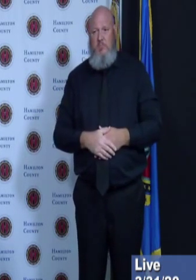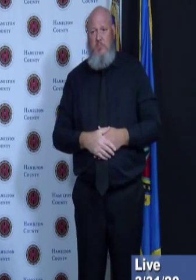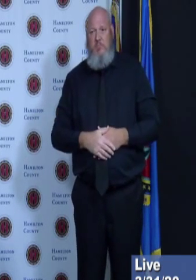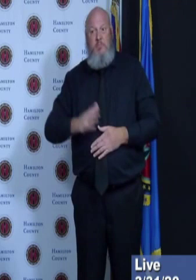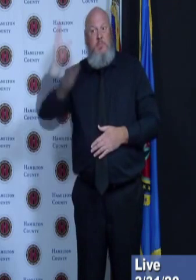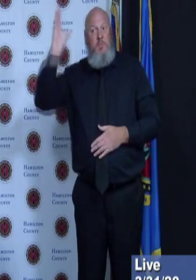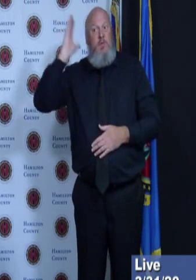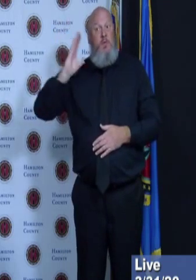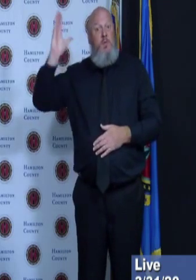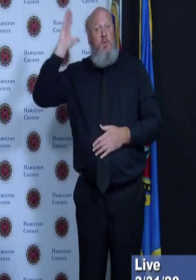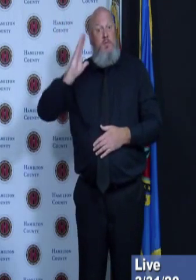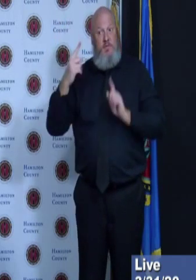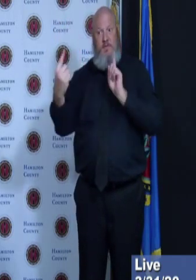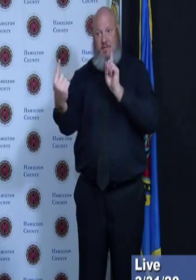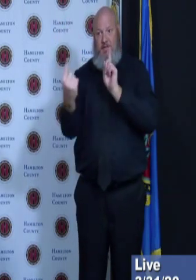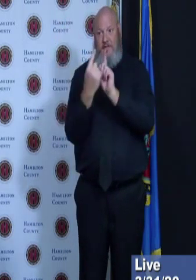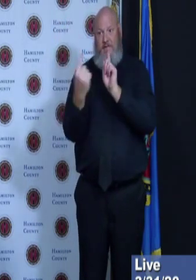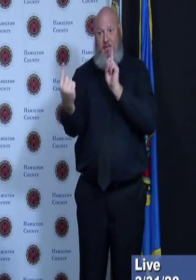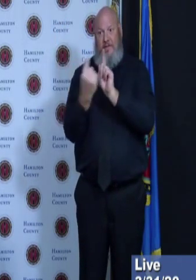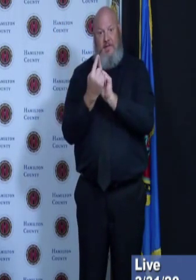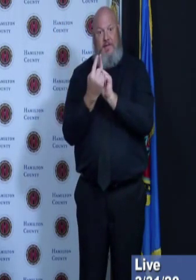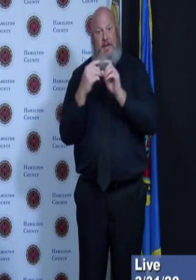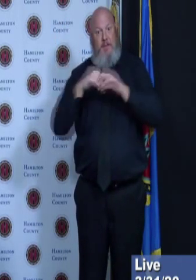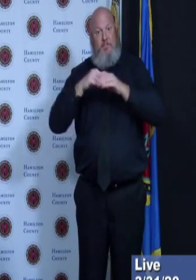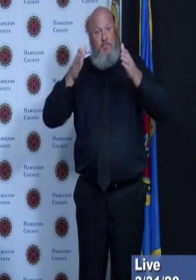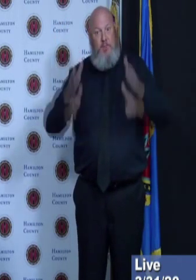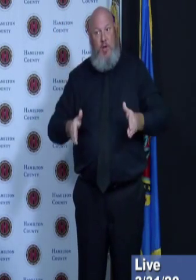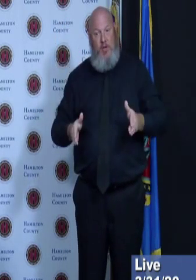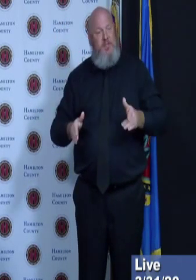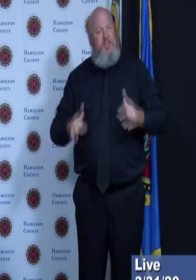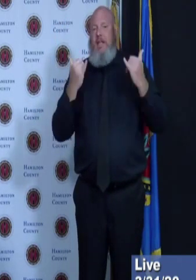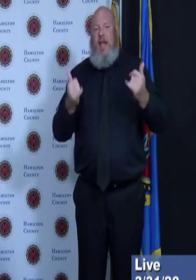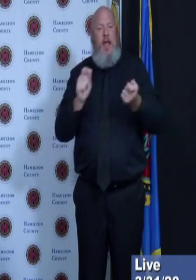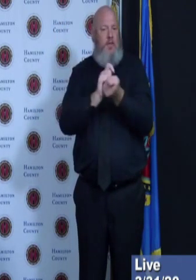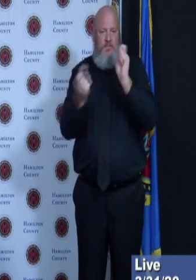so you know there has been a shift and I think that shift will continue as long